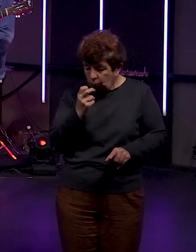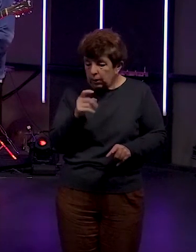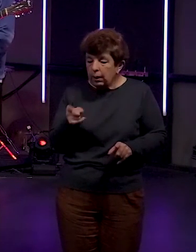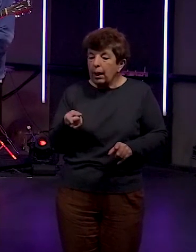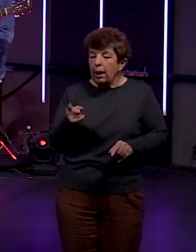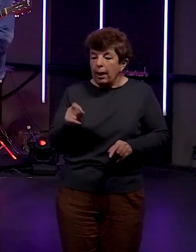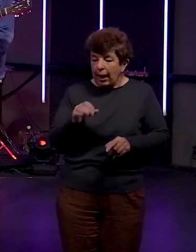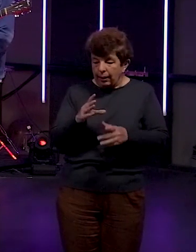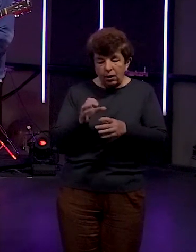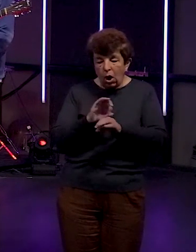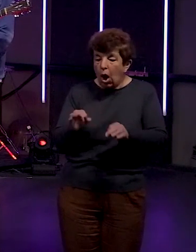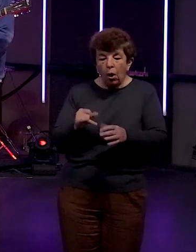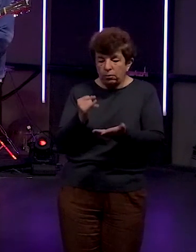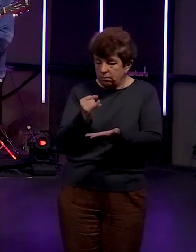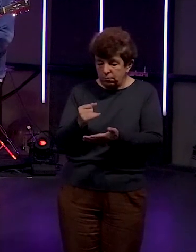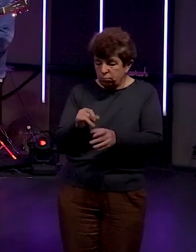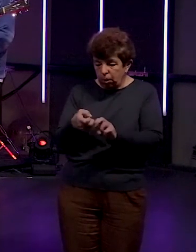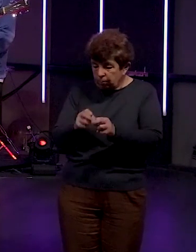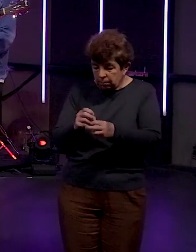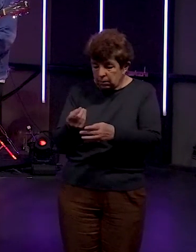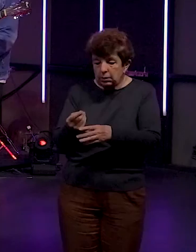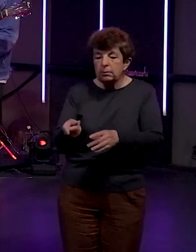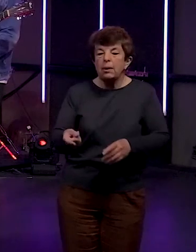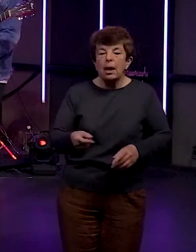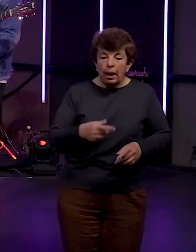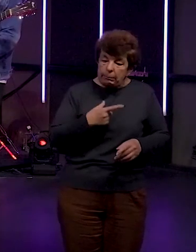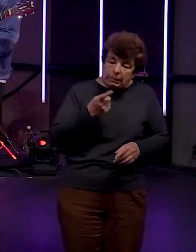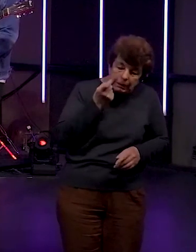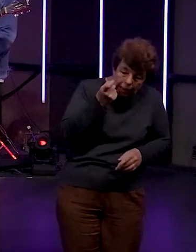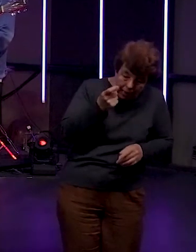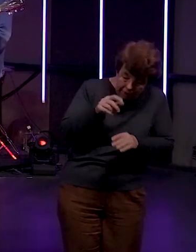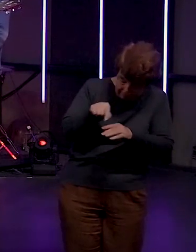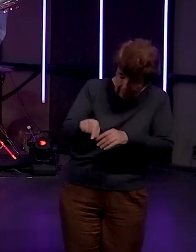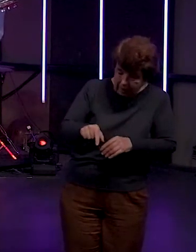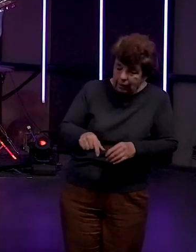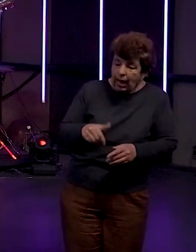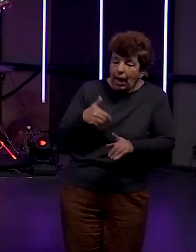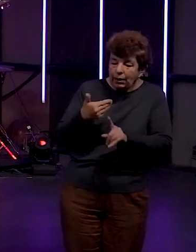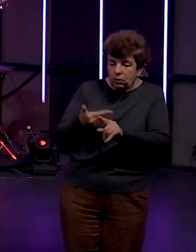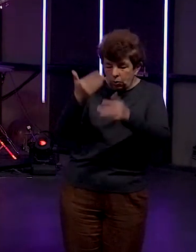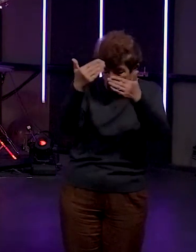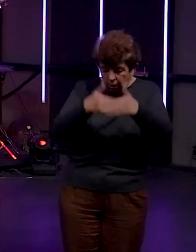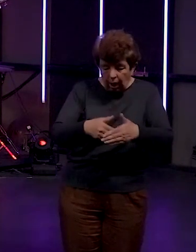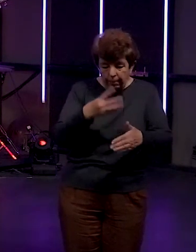Take special care of the chosen animal until the evening of the 14th day of